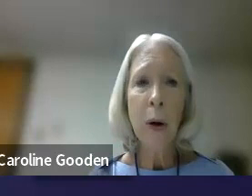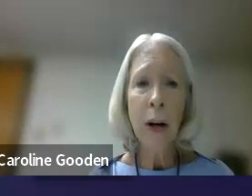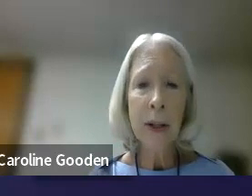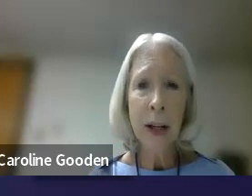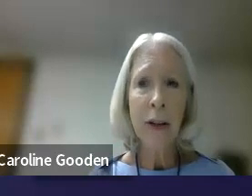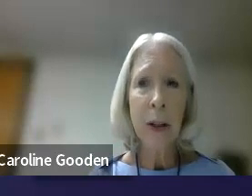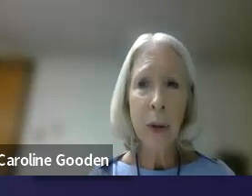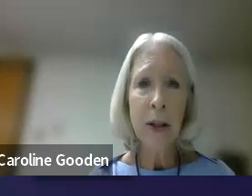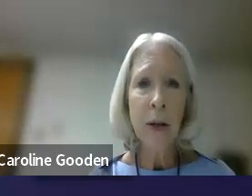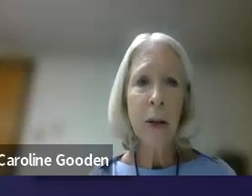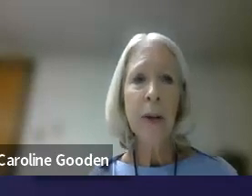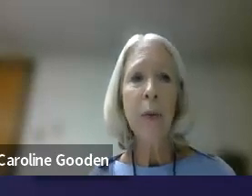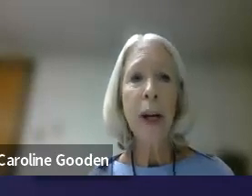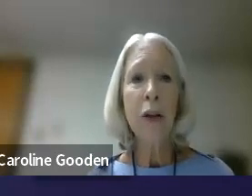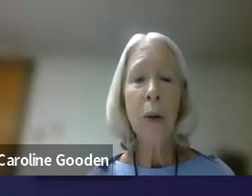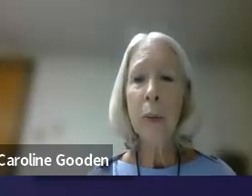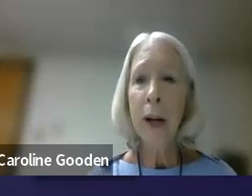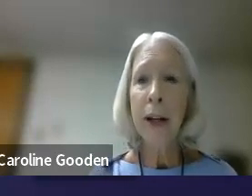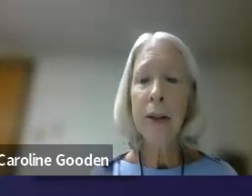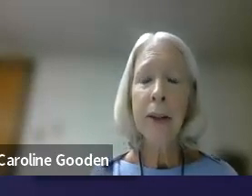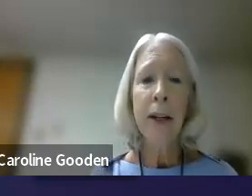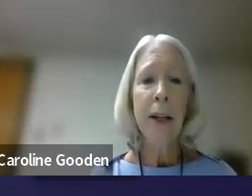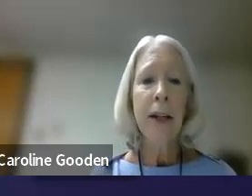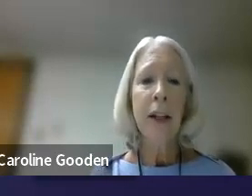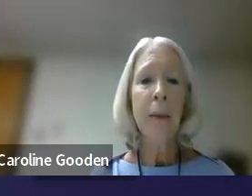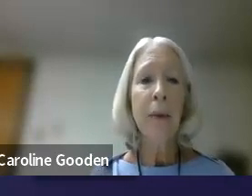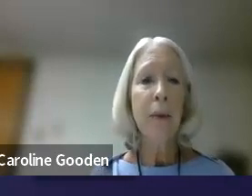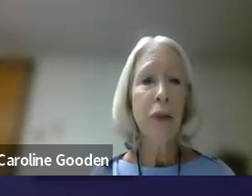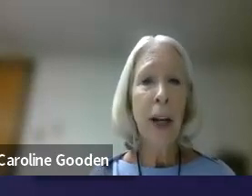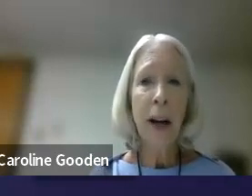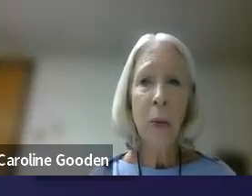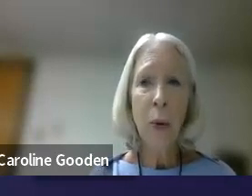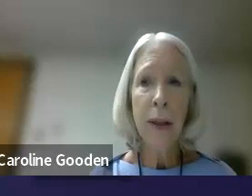requirements that have to be addressed here, some of that regulatory compliance. Check out what